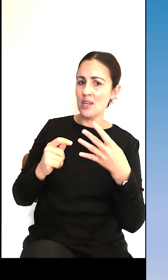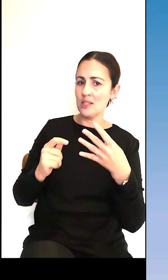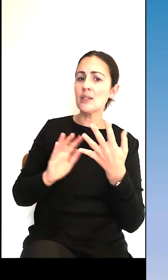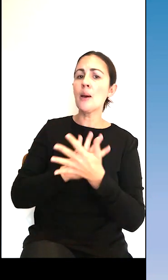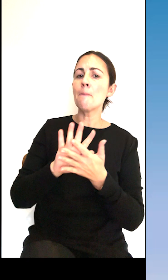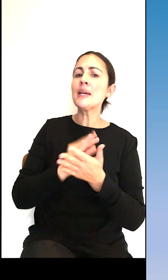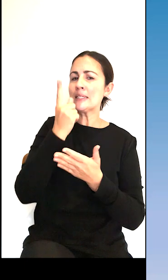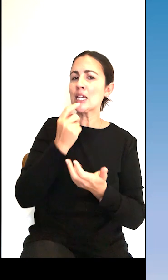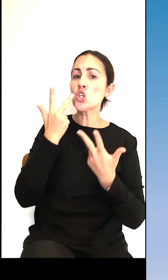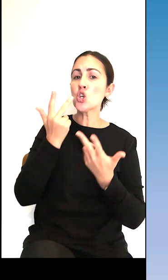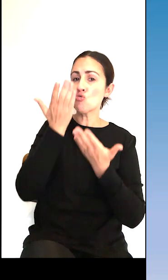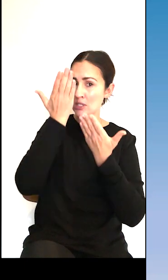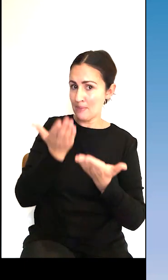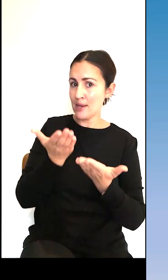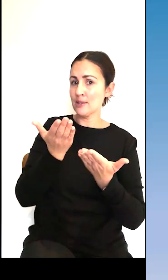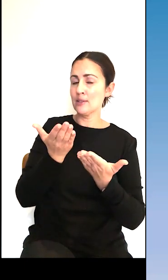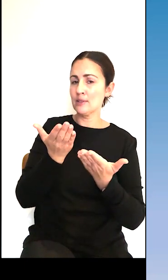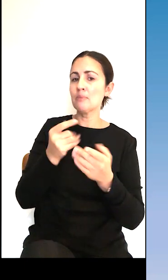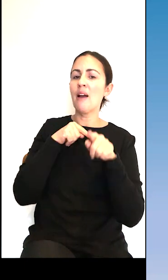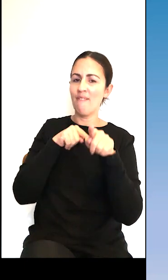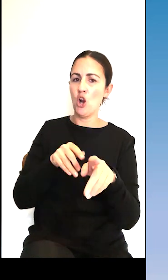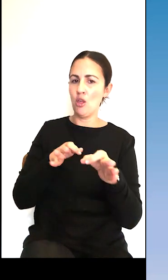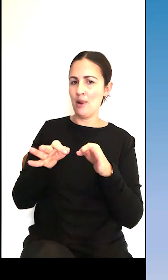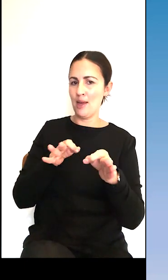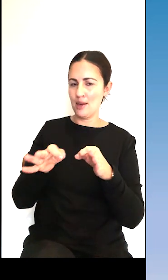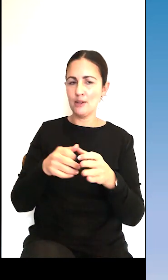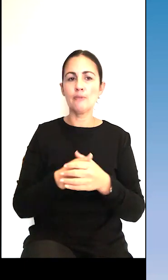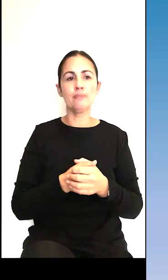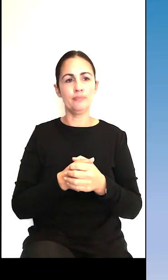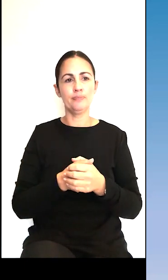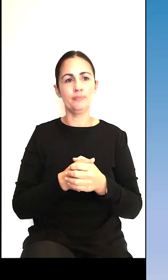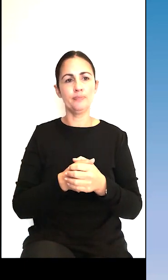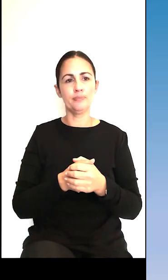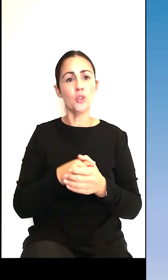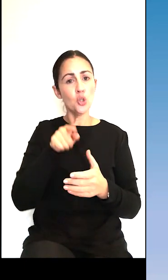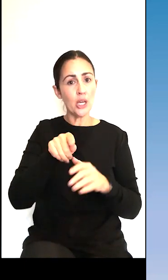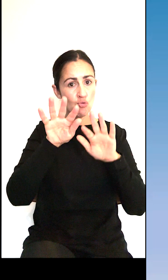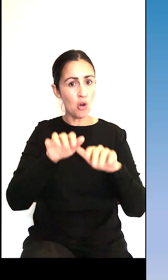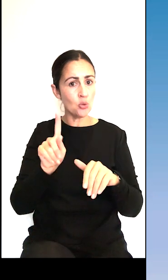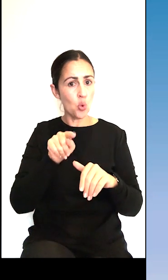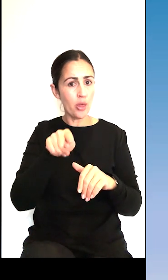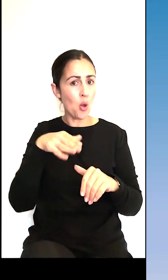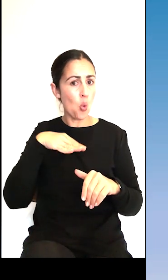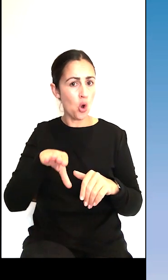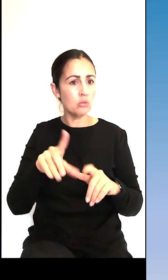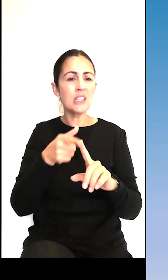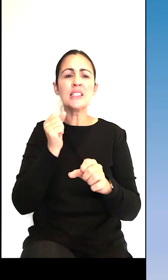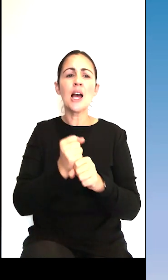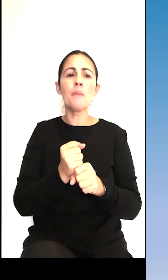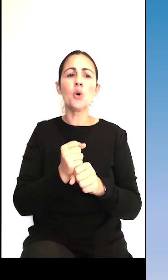and preferences will be respected. In terms of values and preferences, What does quality of life mean for that person?